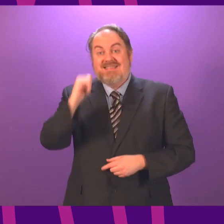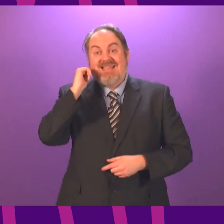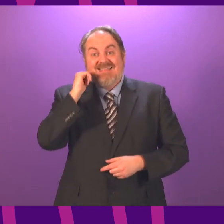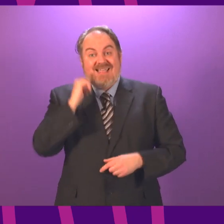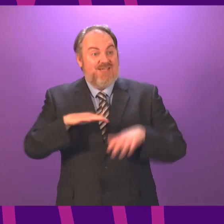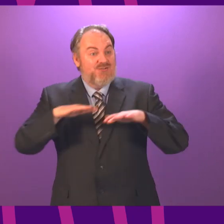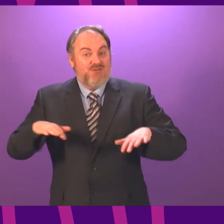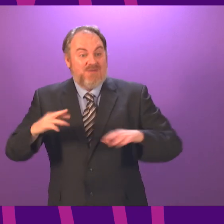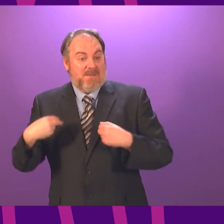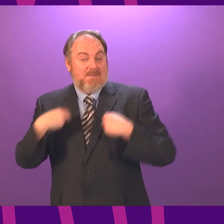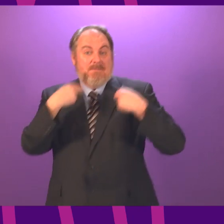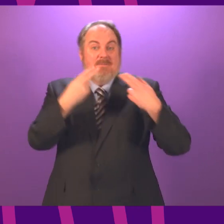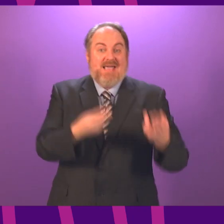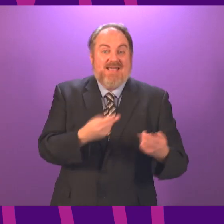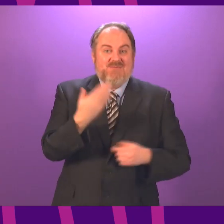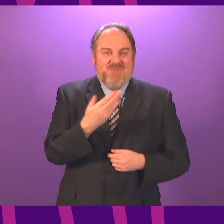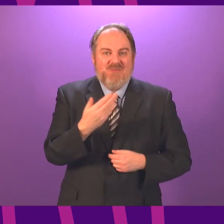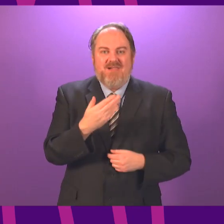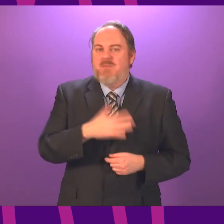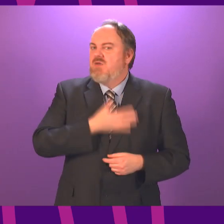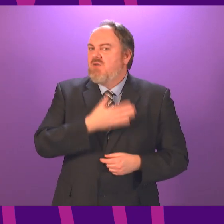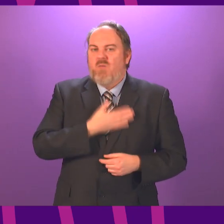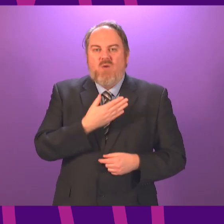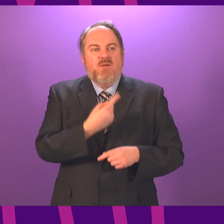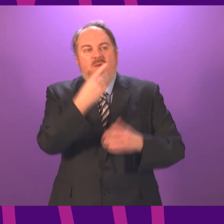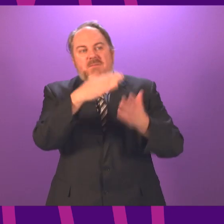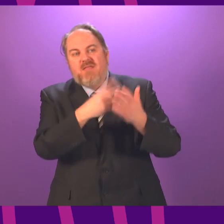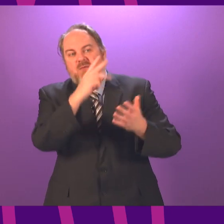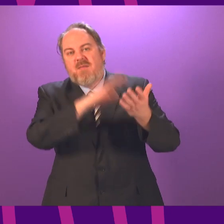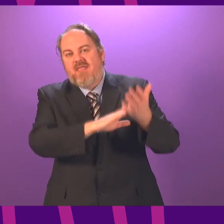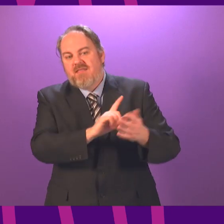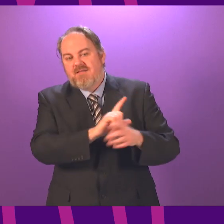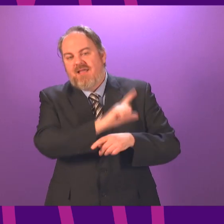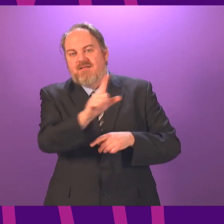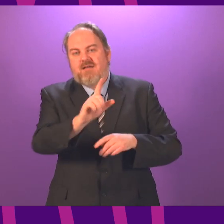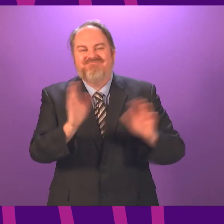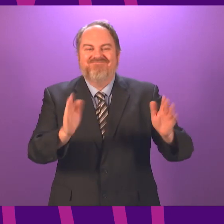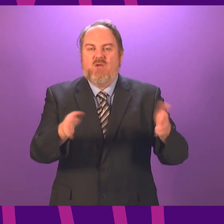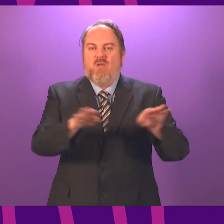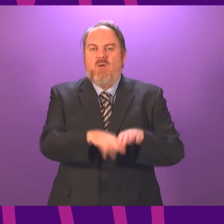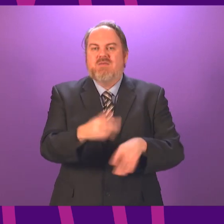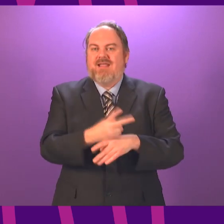again in a few weeks or months—is that we have got to do this in a steady but sustainable